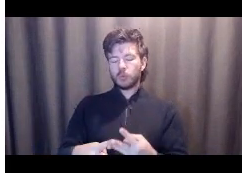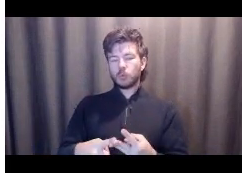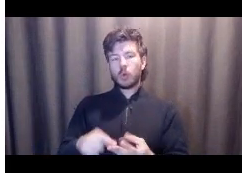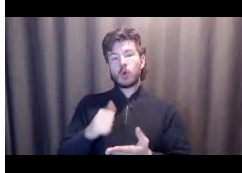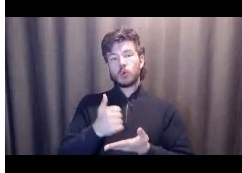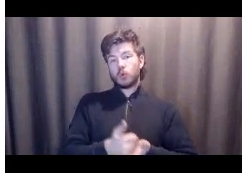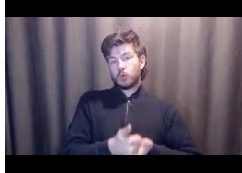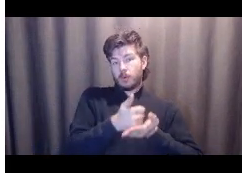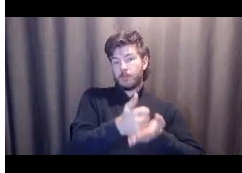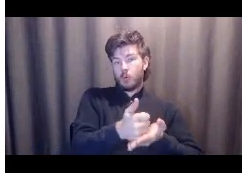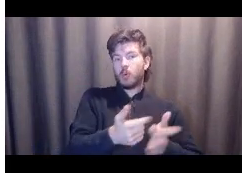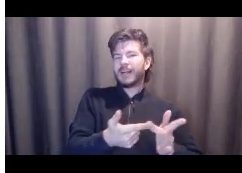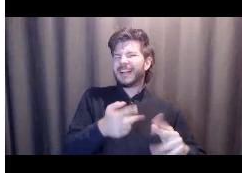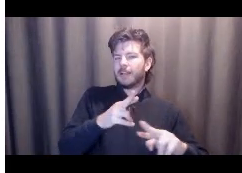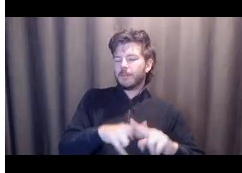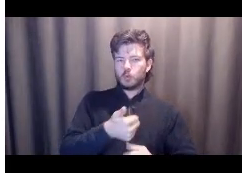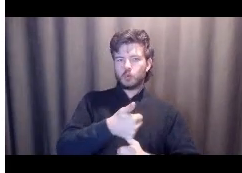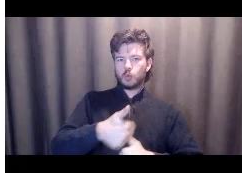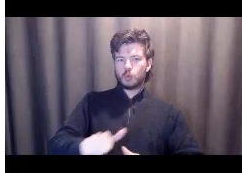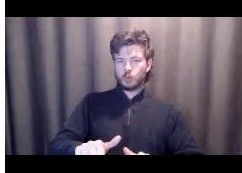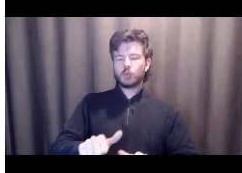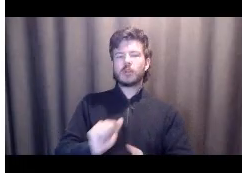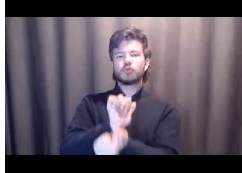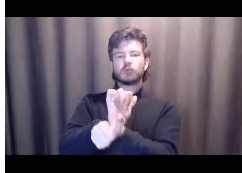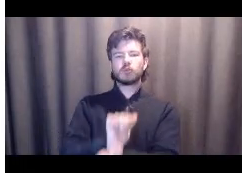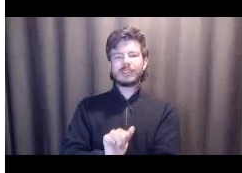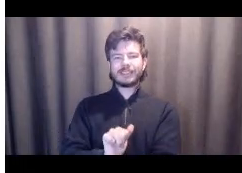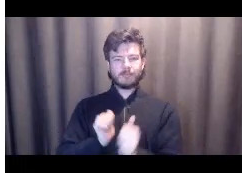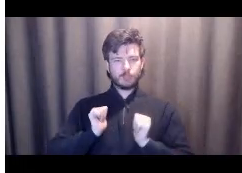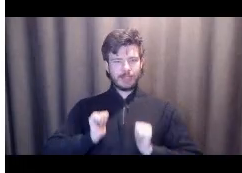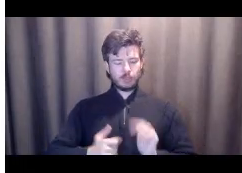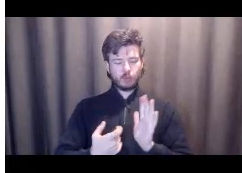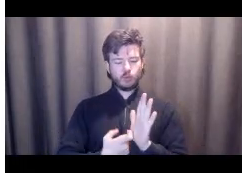a restrictive practice occurs or is likely to occur.